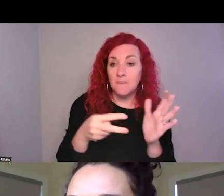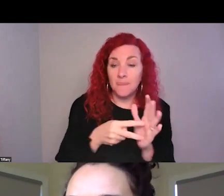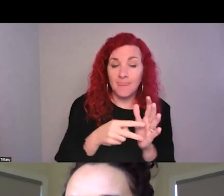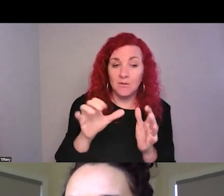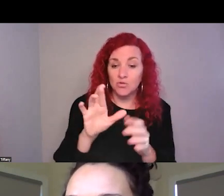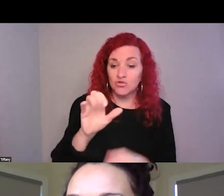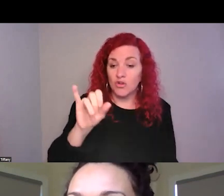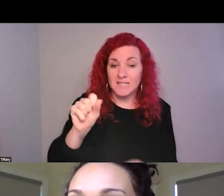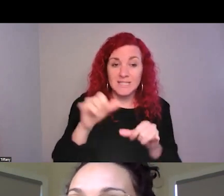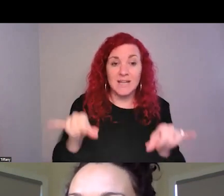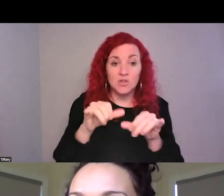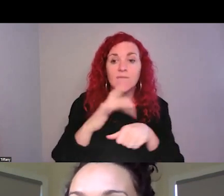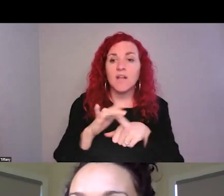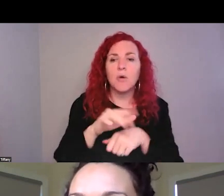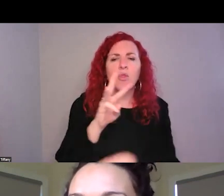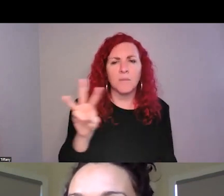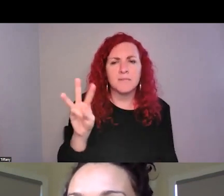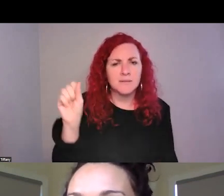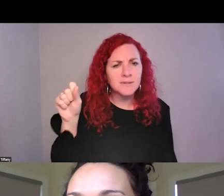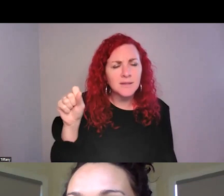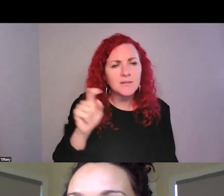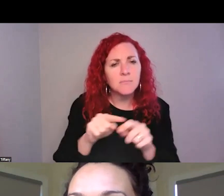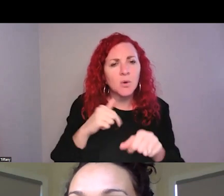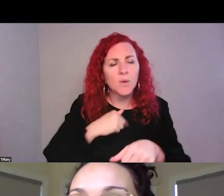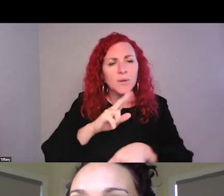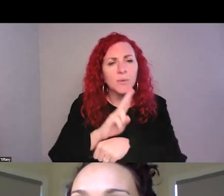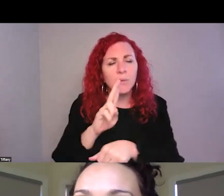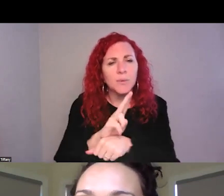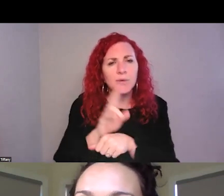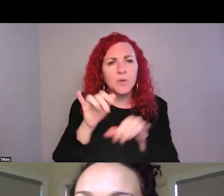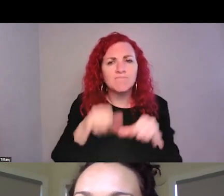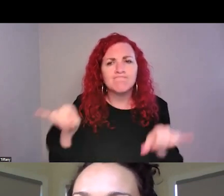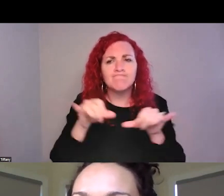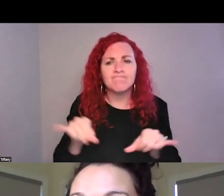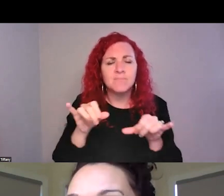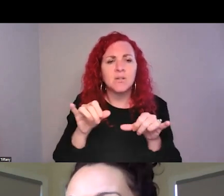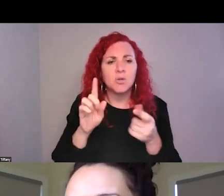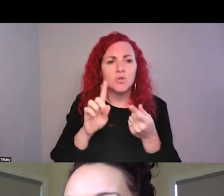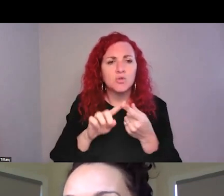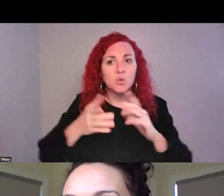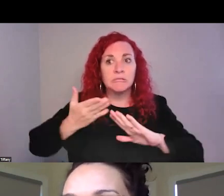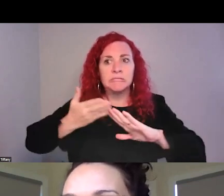ON THE WEBSITE, BUT WE USED THEM TO OPERATIONALIZE AND REGIONALIZE.